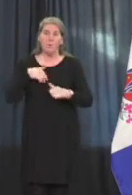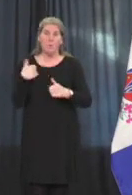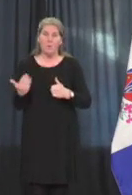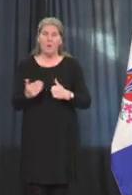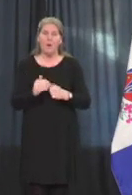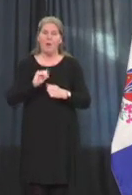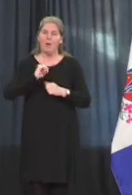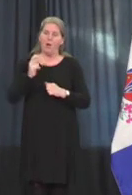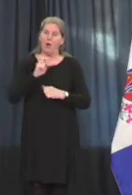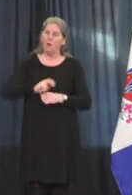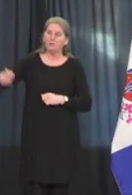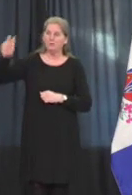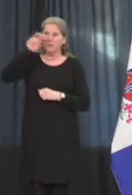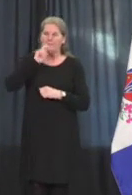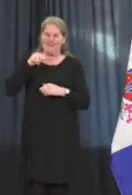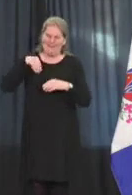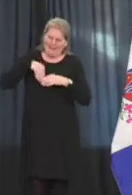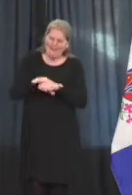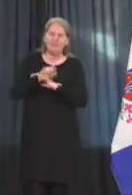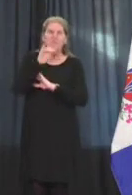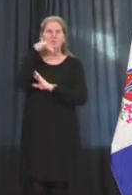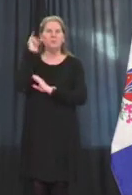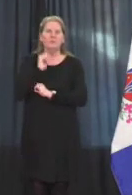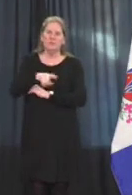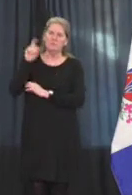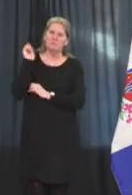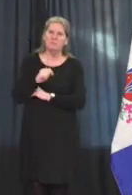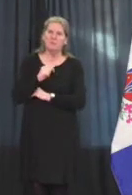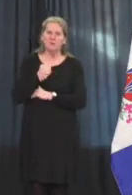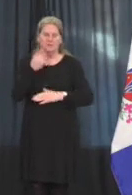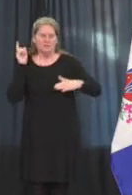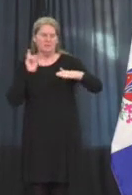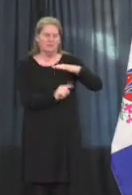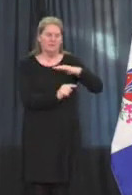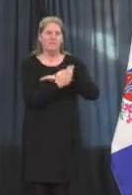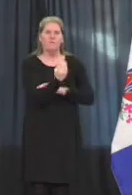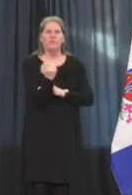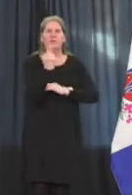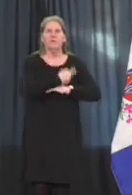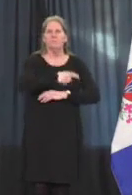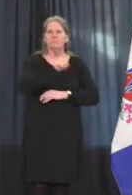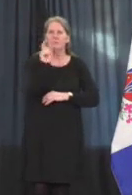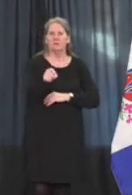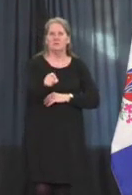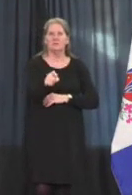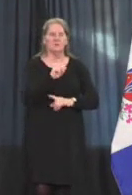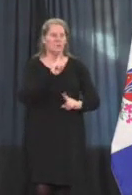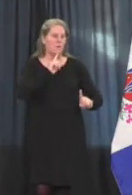ALL TRAVELLERS INTO THE YUKON MUST SELF-ISOLATE FOR 14 DAYS. THIS APPLIES GENERALLY TO ALL